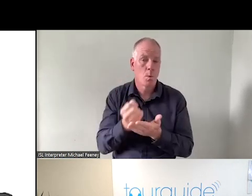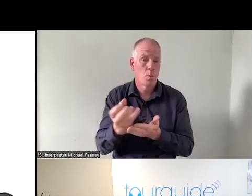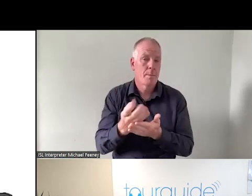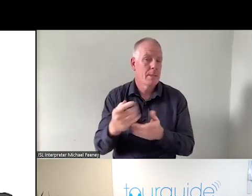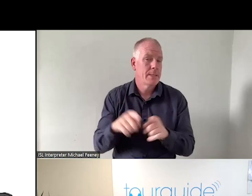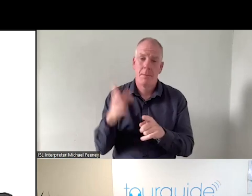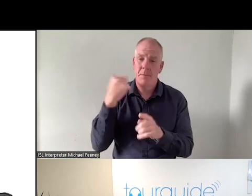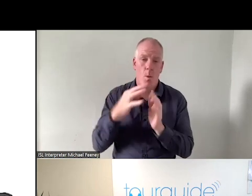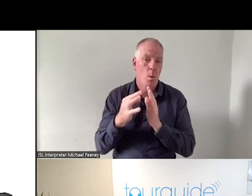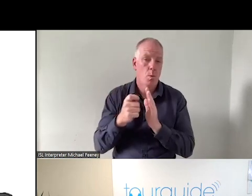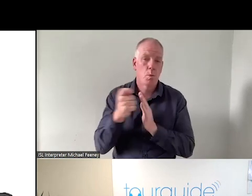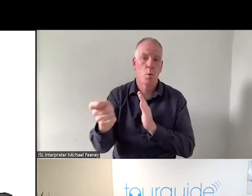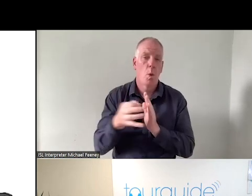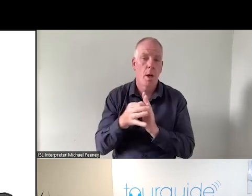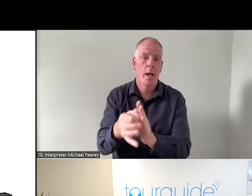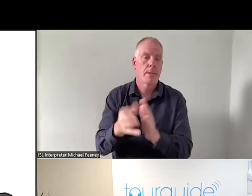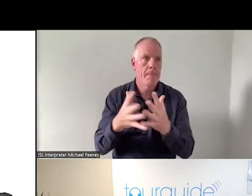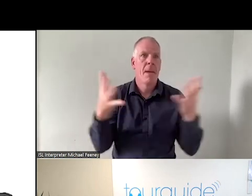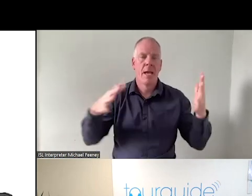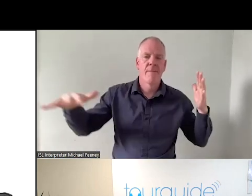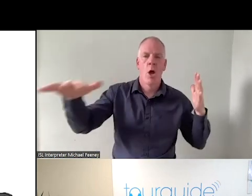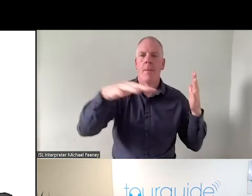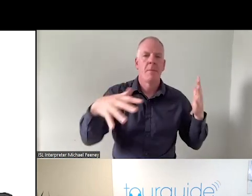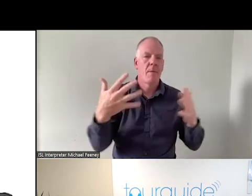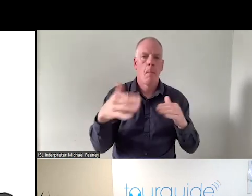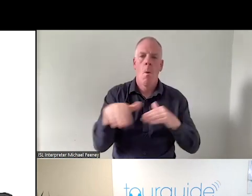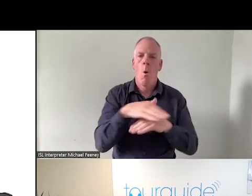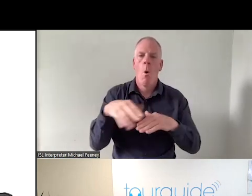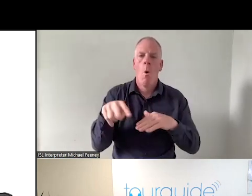So, for bigger venues above 500 seats you might need to just do a range test